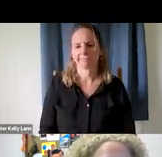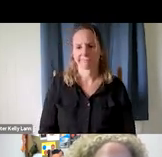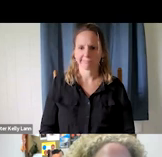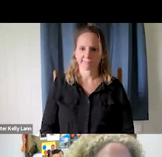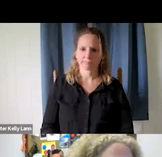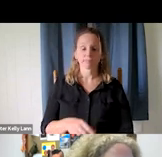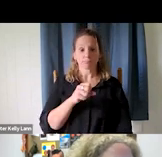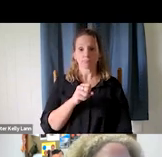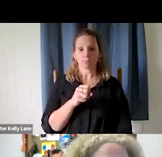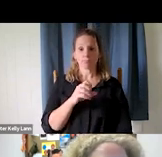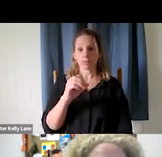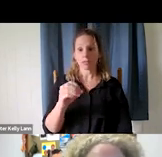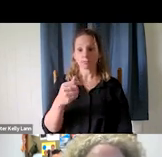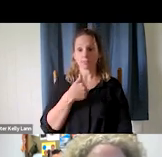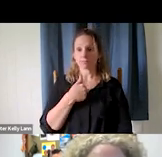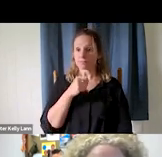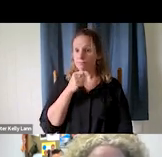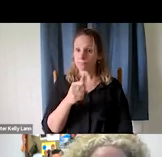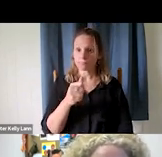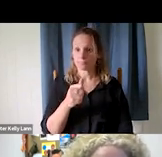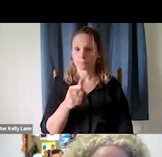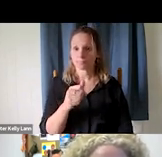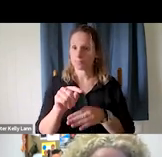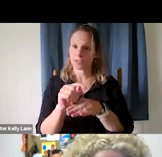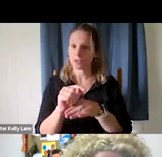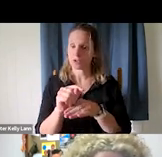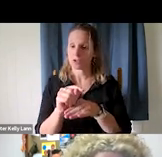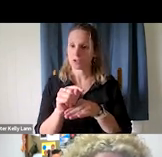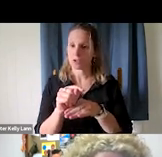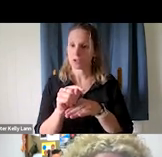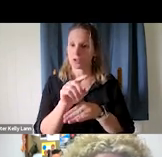Yeah, so I am not a trained social services person.